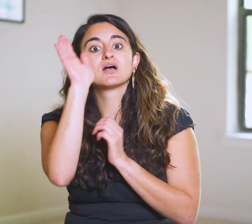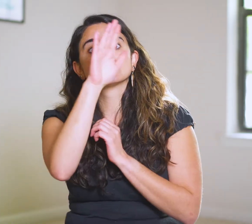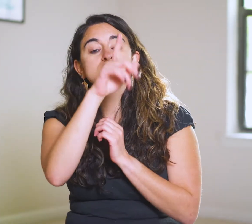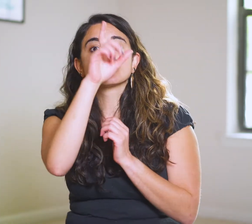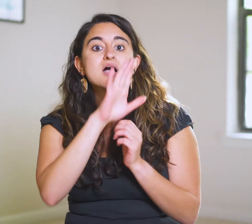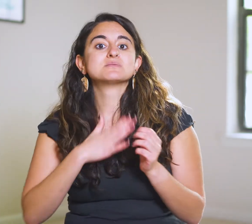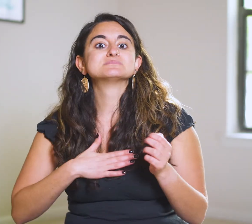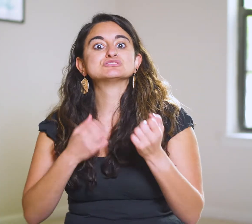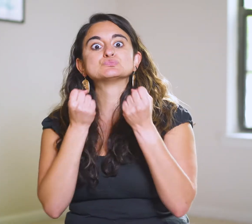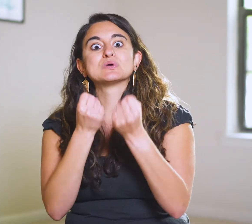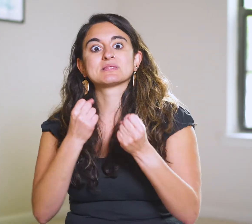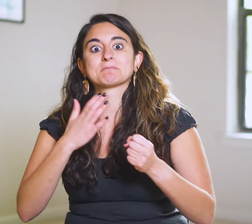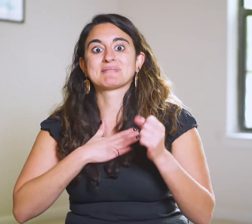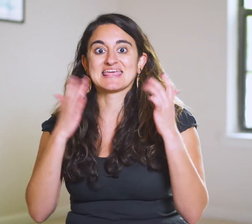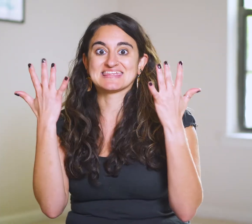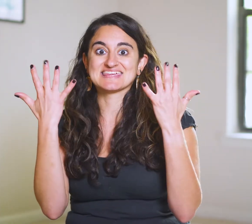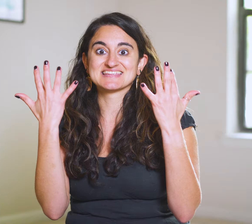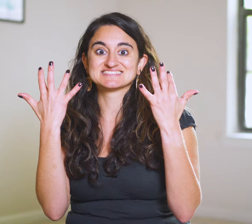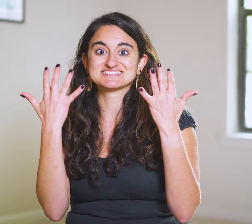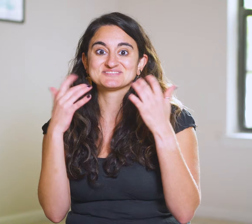“Now, O God, strengthen my hands.”